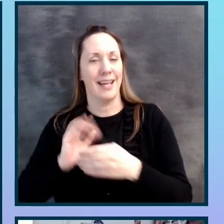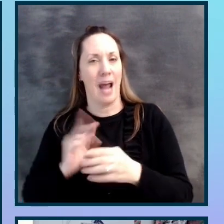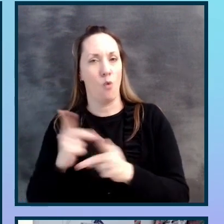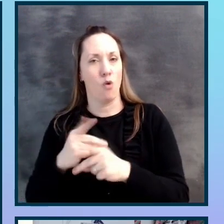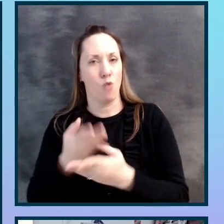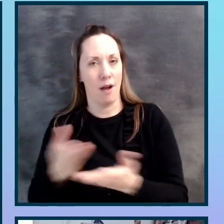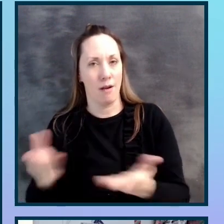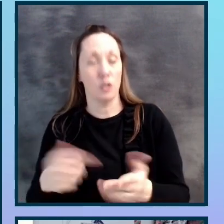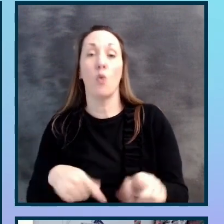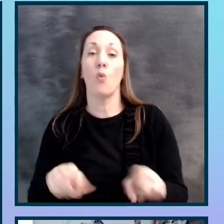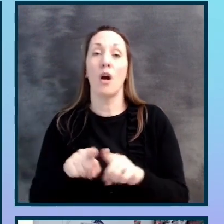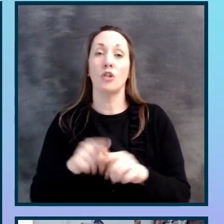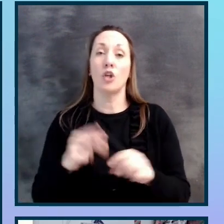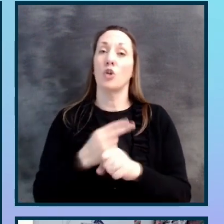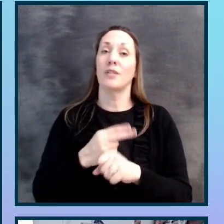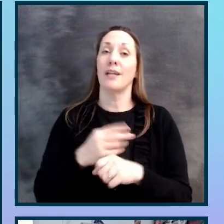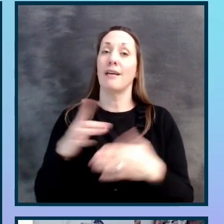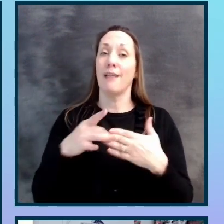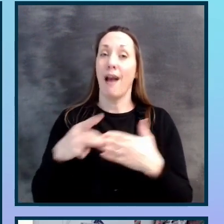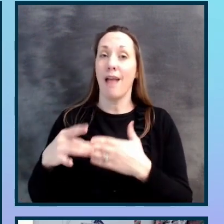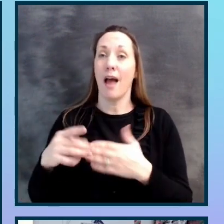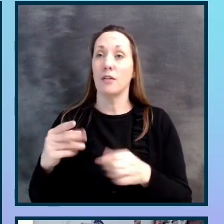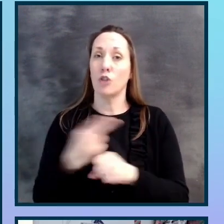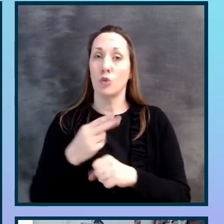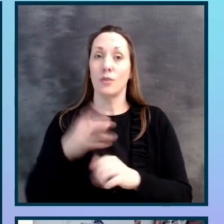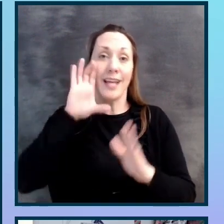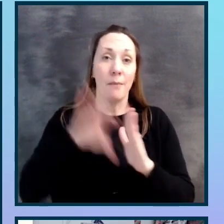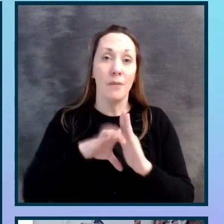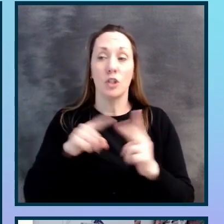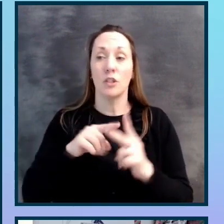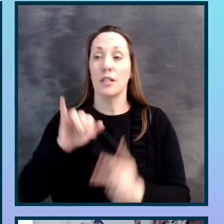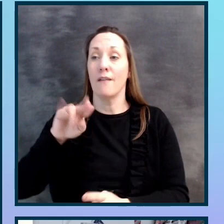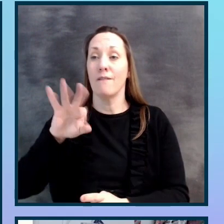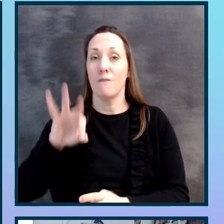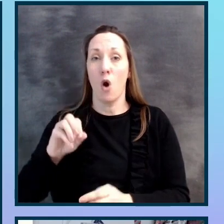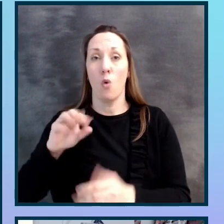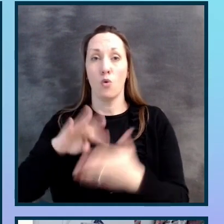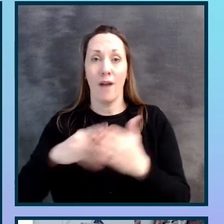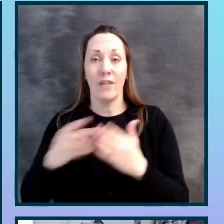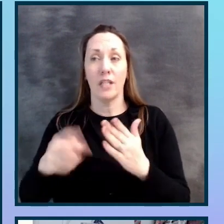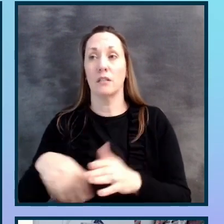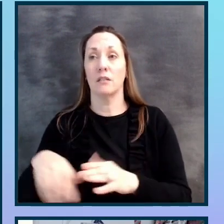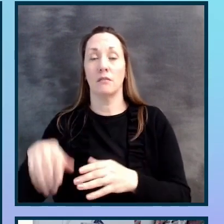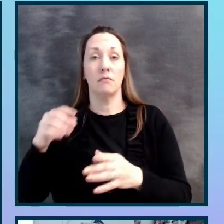for the usage of images, infographics, illustrations, and animation.